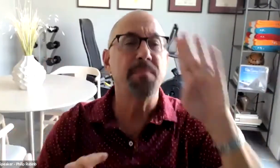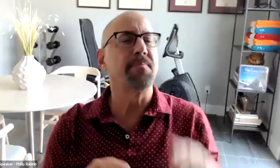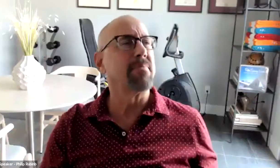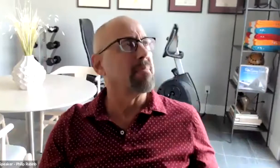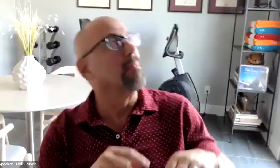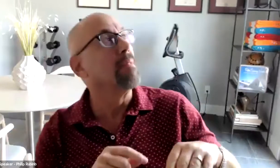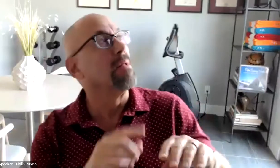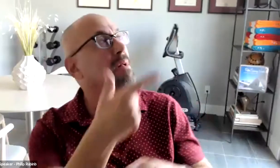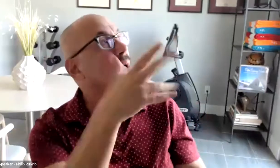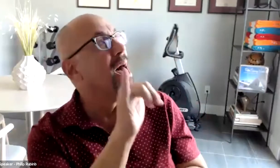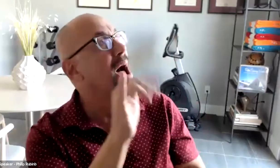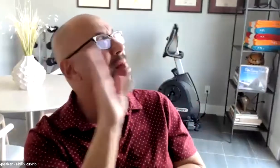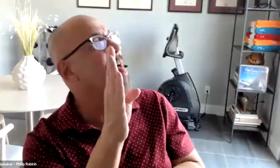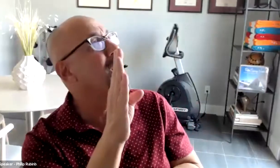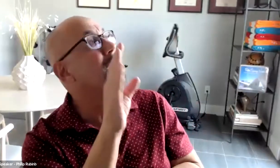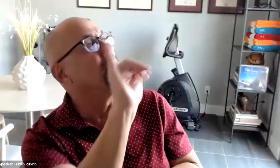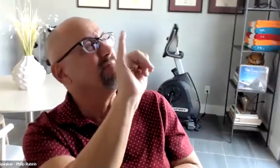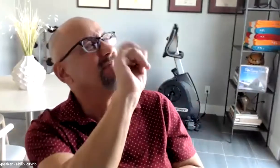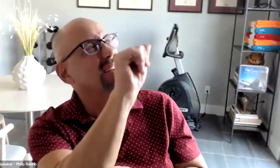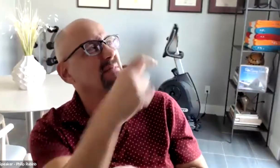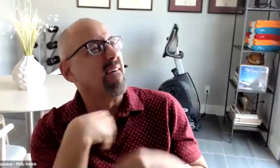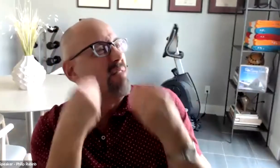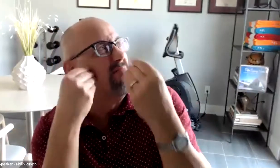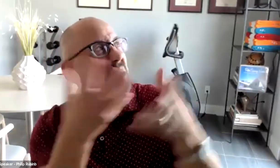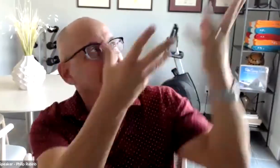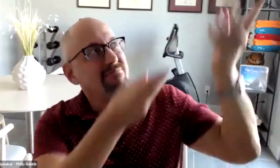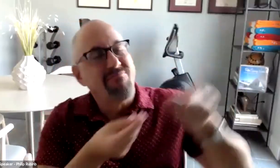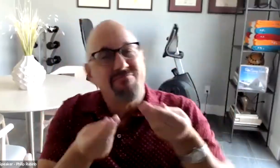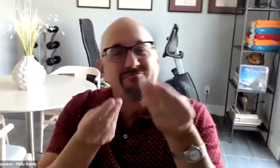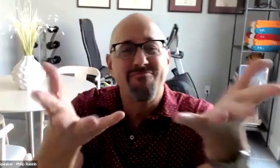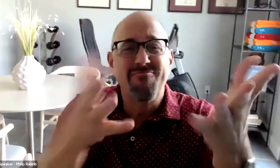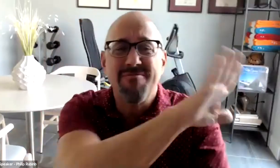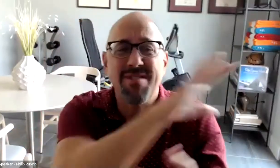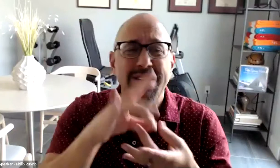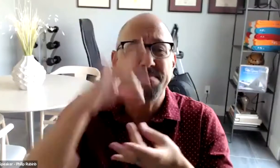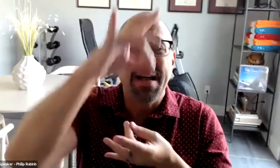excuse me--with this being livestreamed, but hello, Guy, yes.